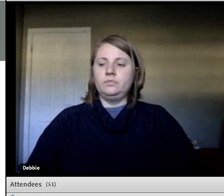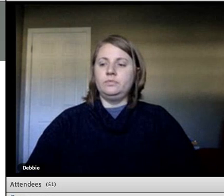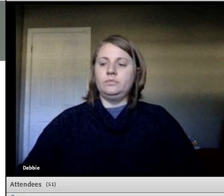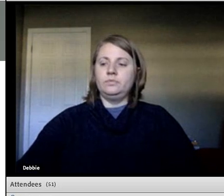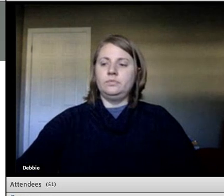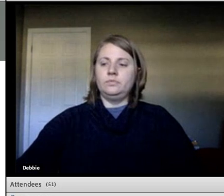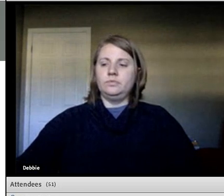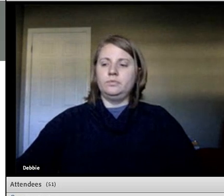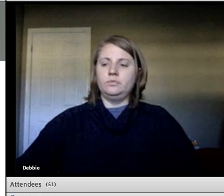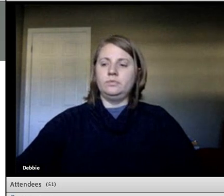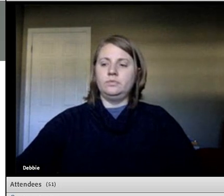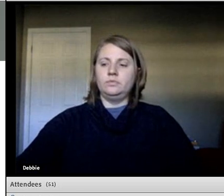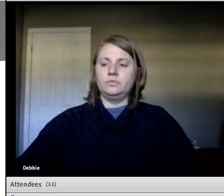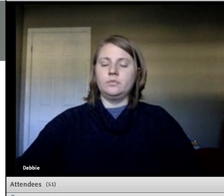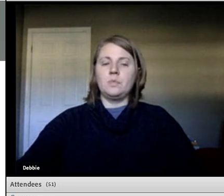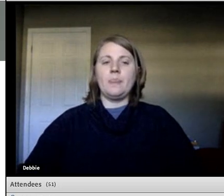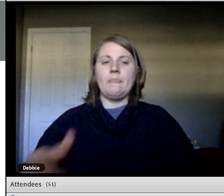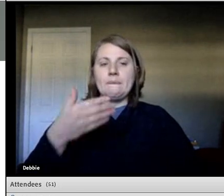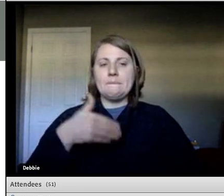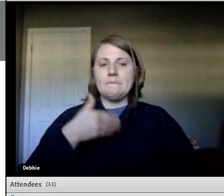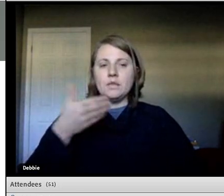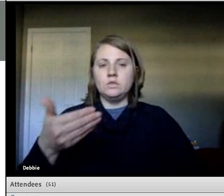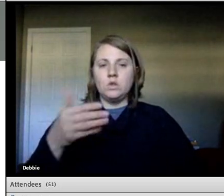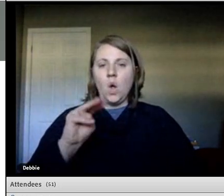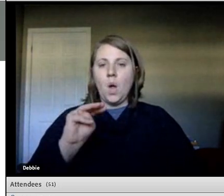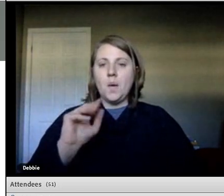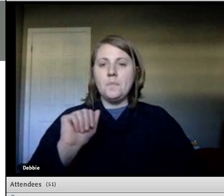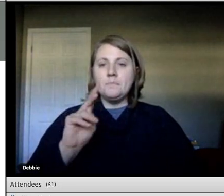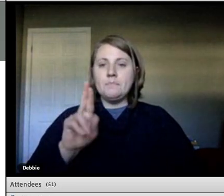Makerspaces are just right for open-source software,